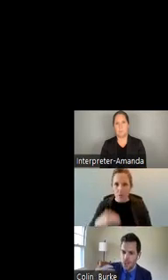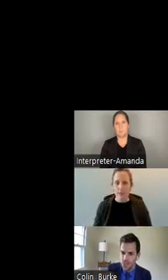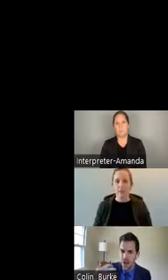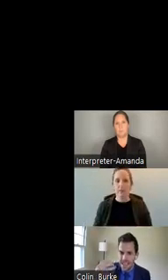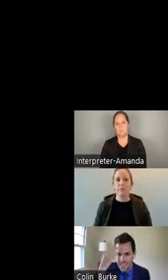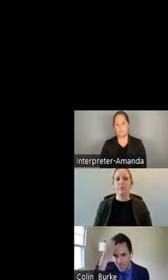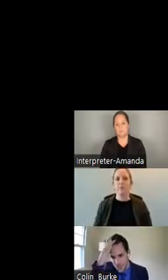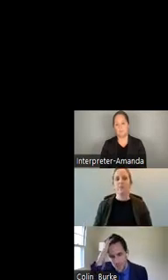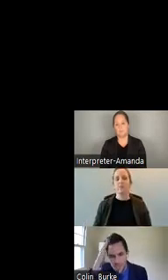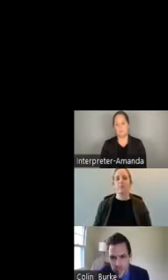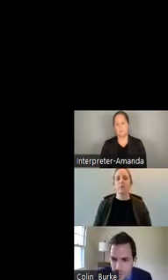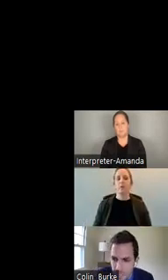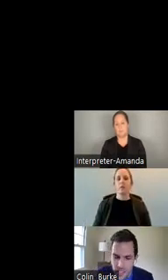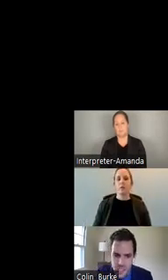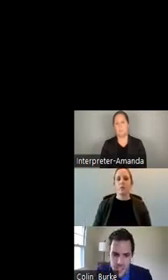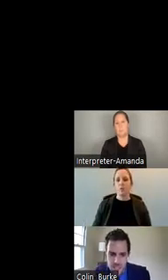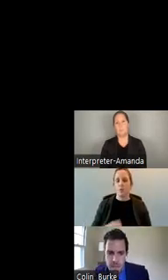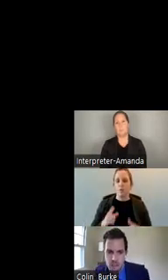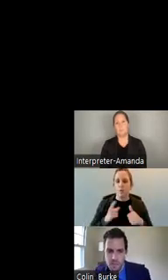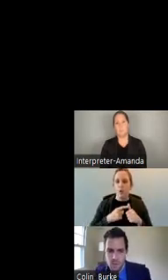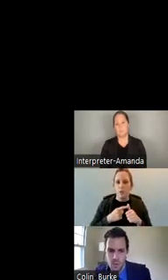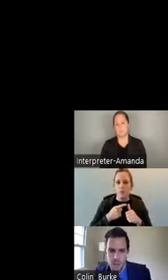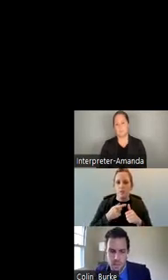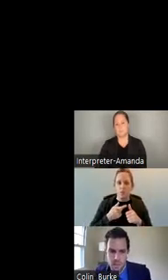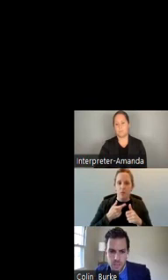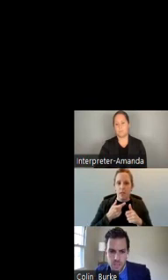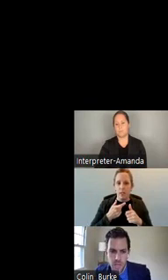order to try to get at some of those questions we conducted a systematic review of the literature